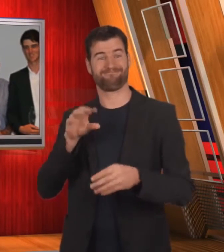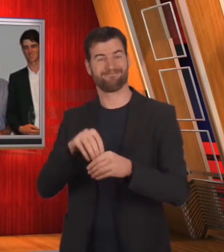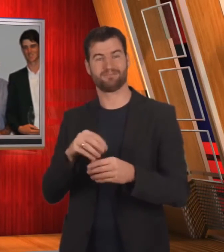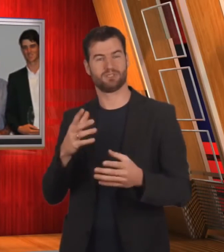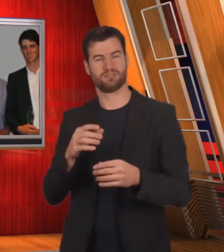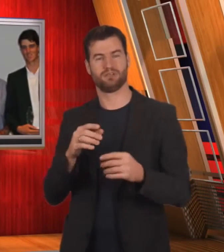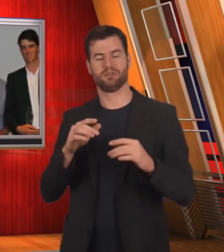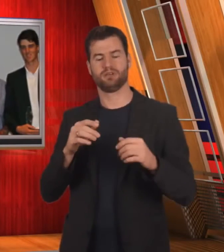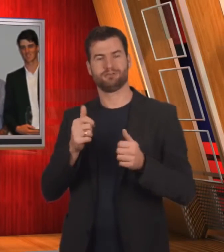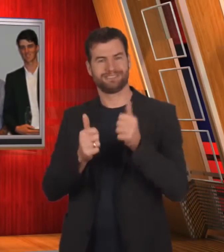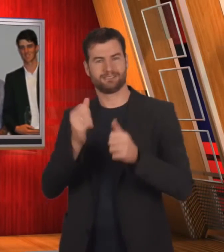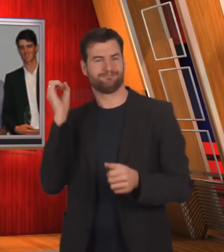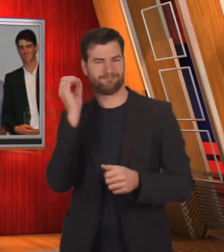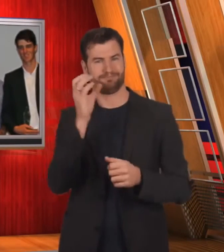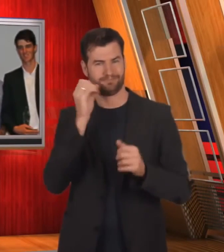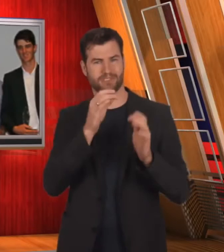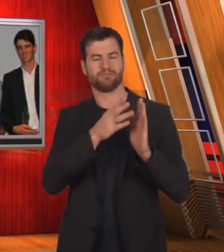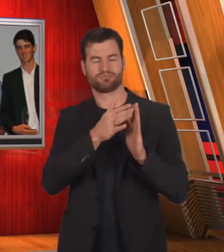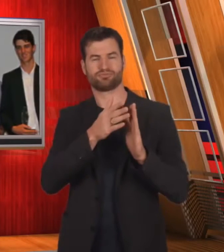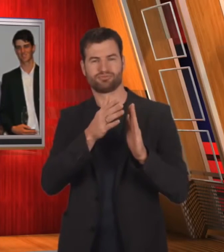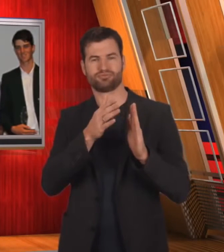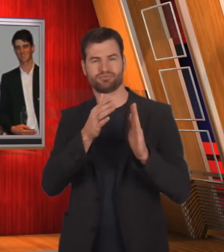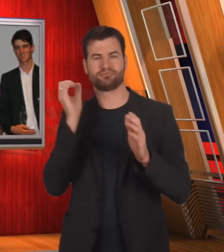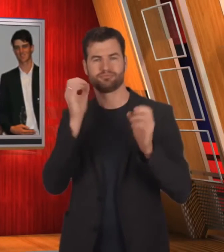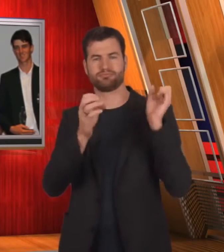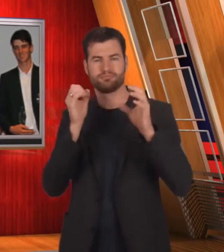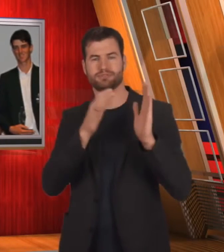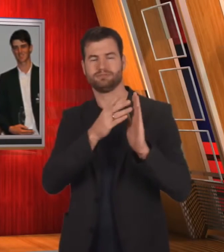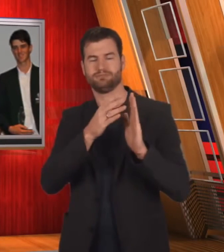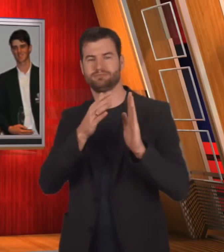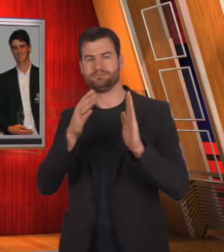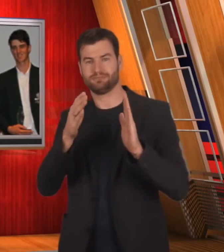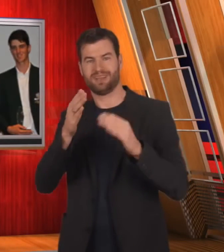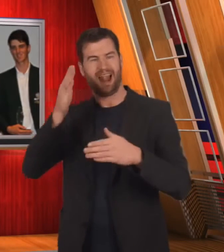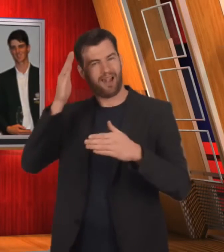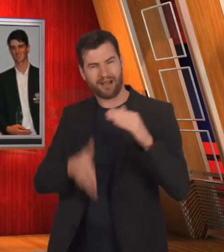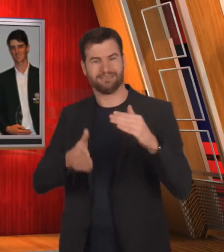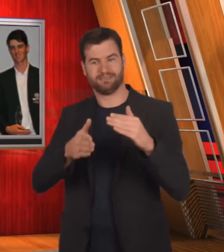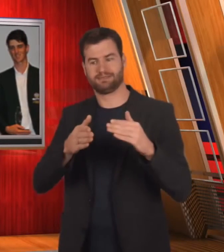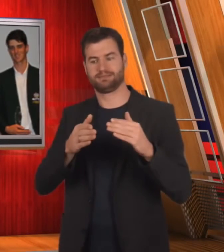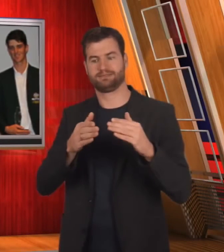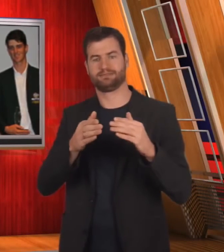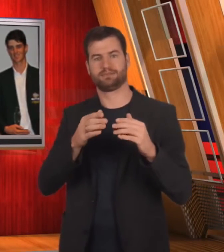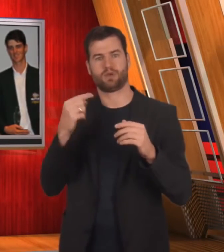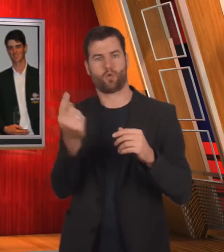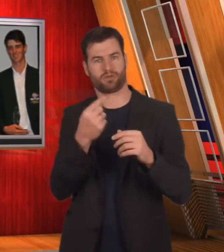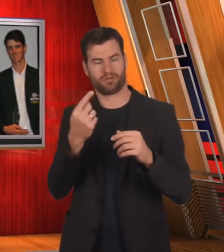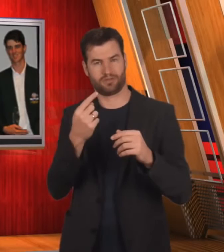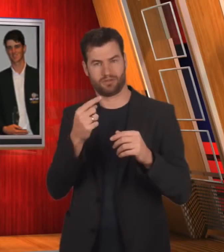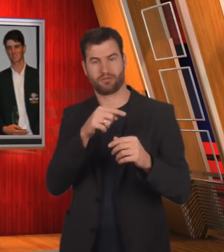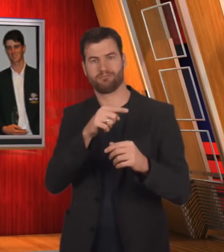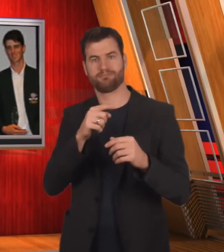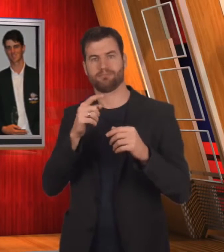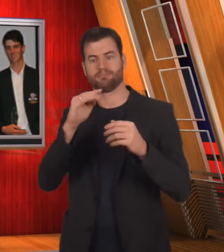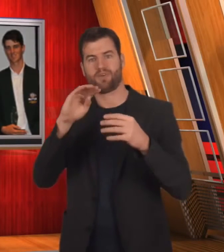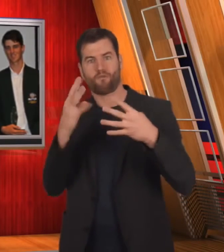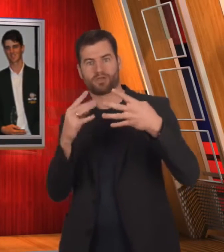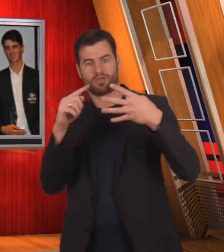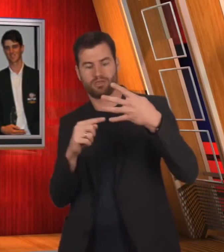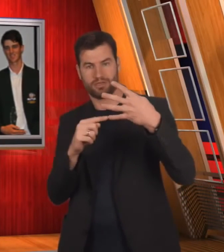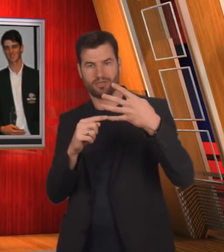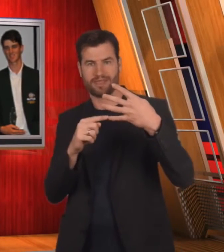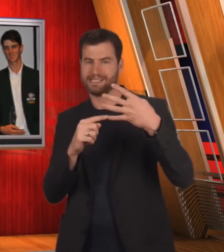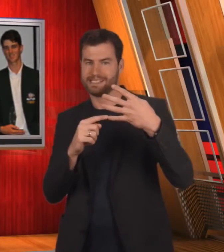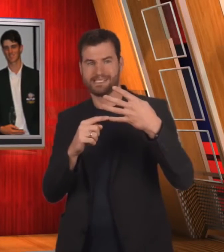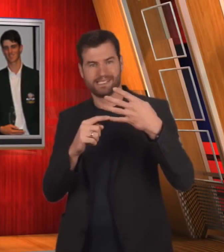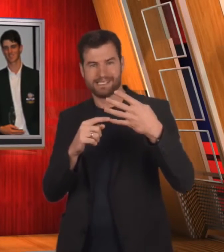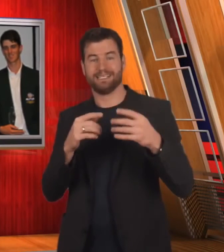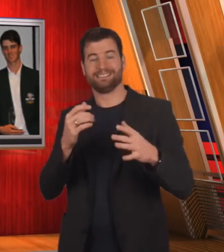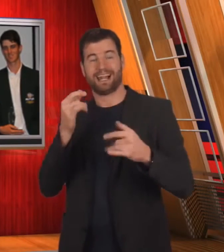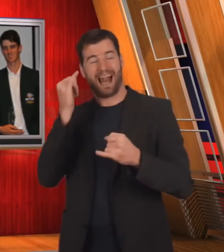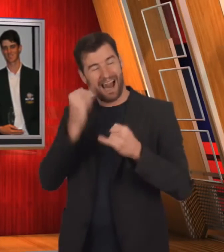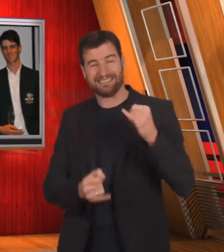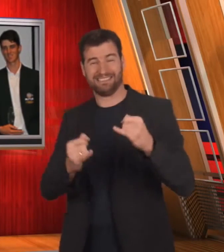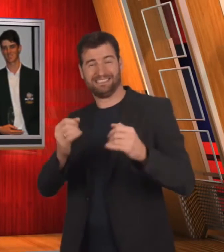She threw the final throw to jump from